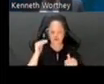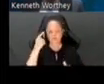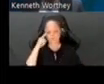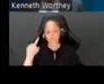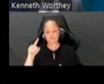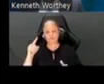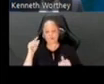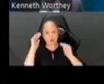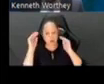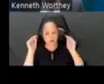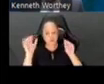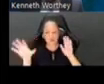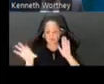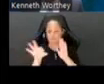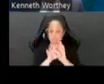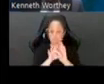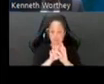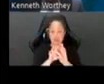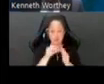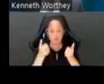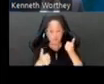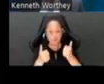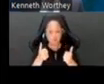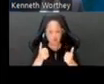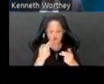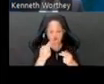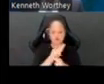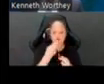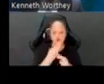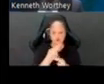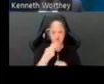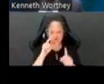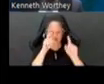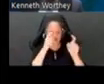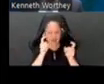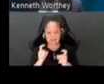which modules and curriculums that you want to use and make your own. The images here